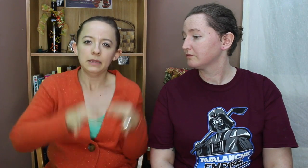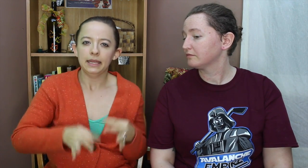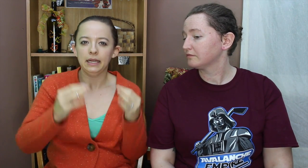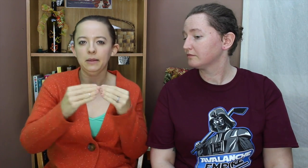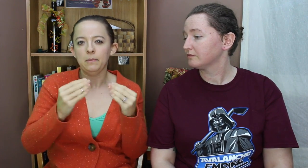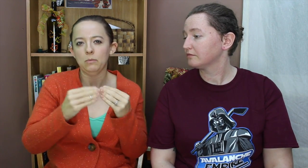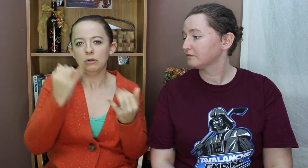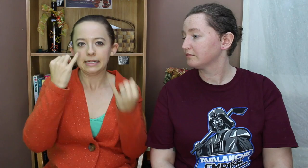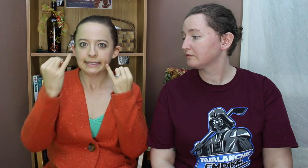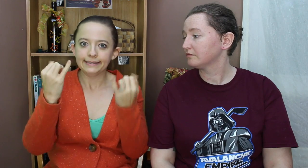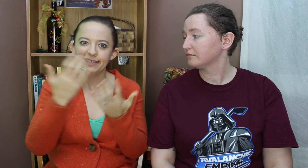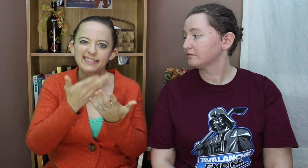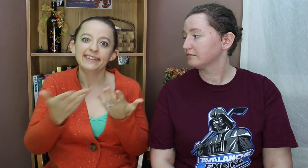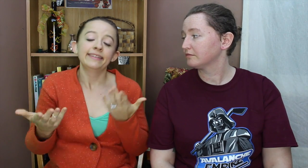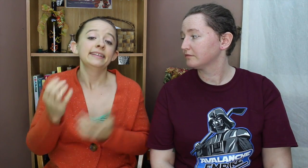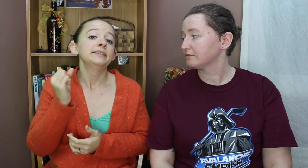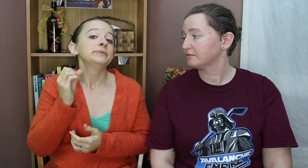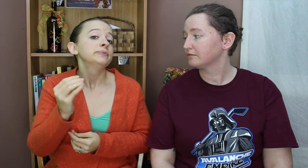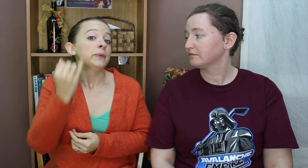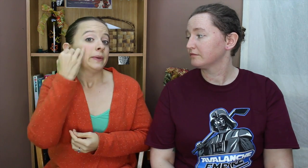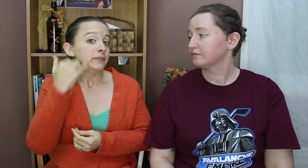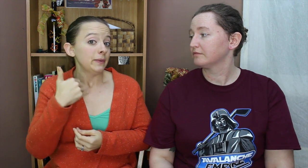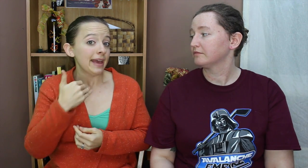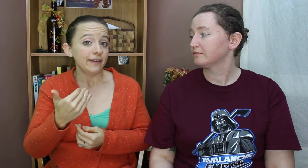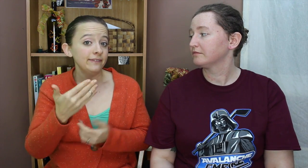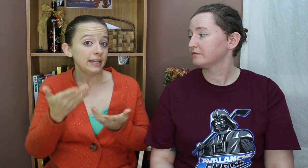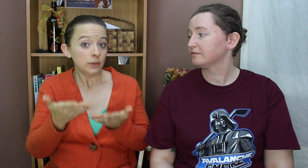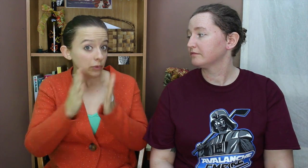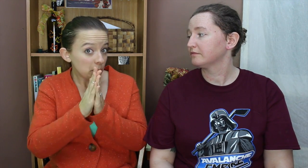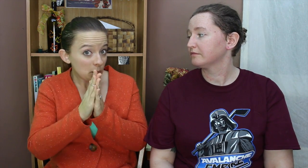More in depth, we'll talk about each topic more and have more ideas.